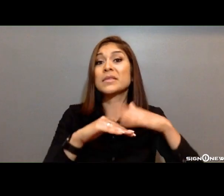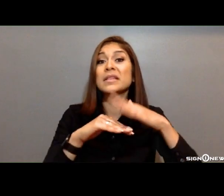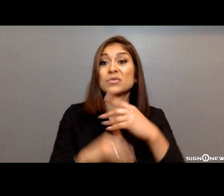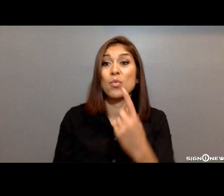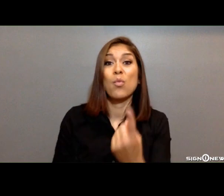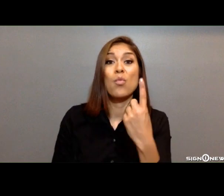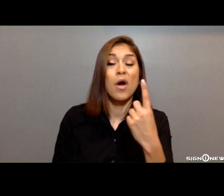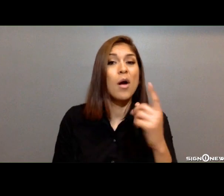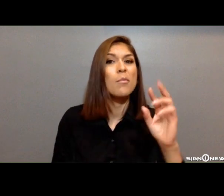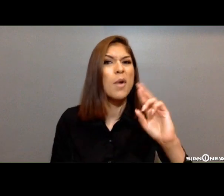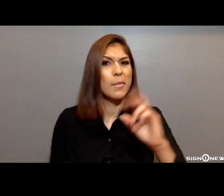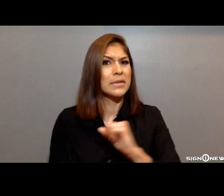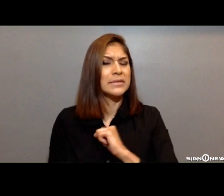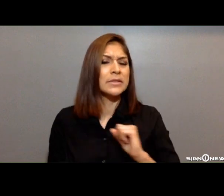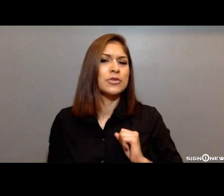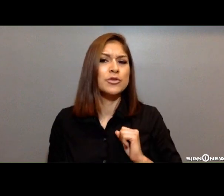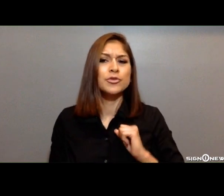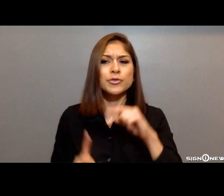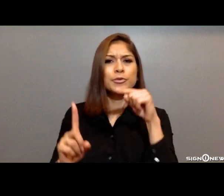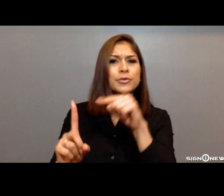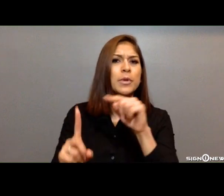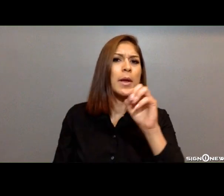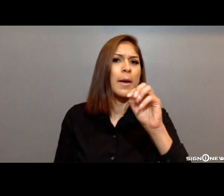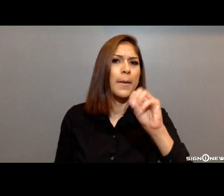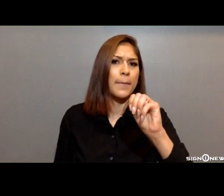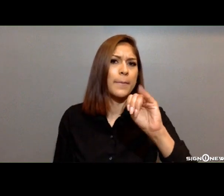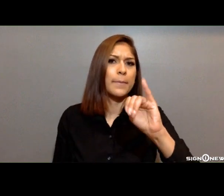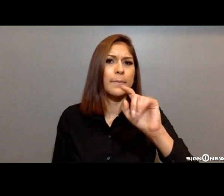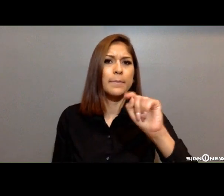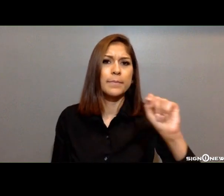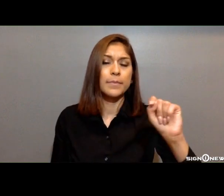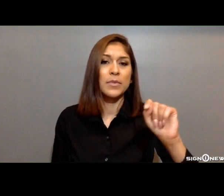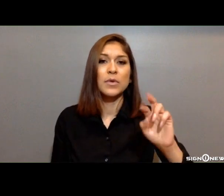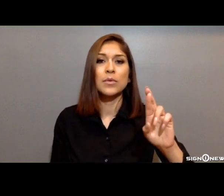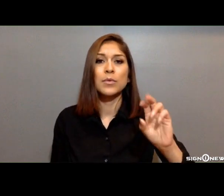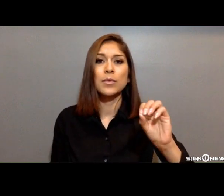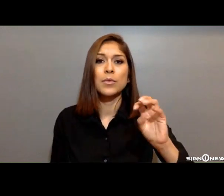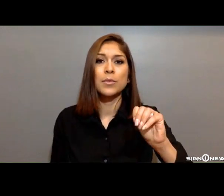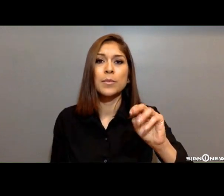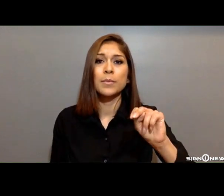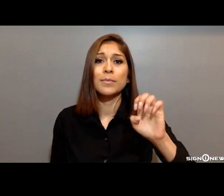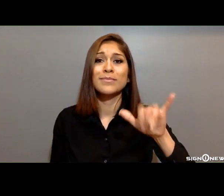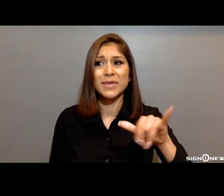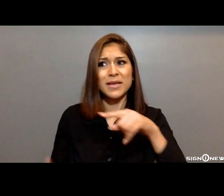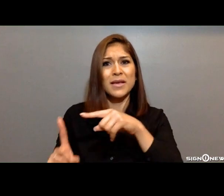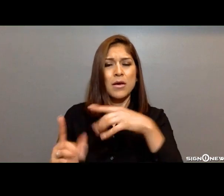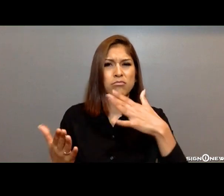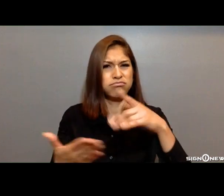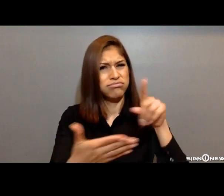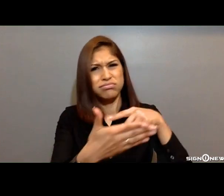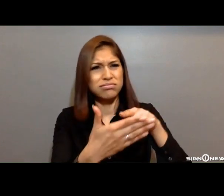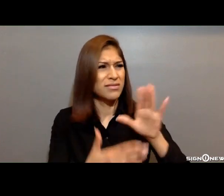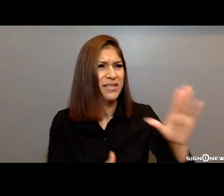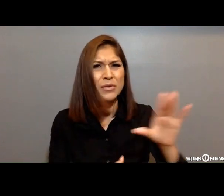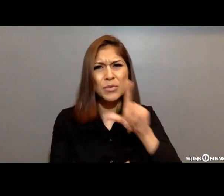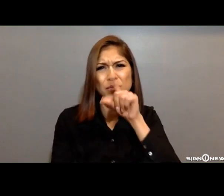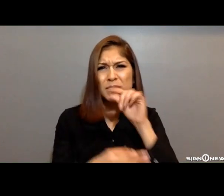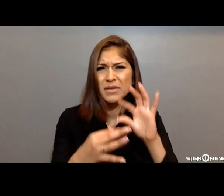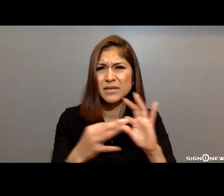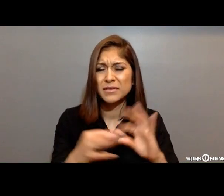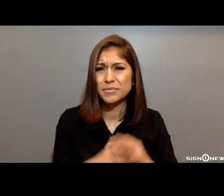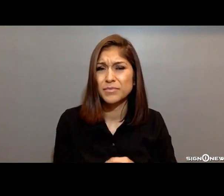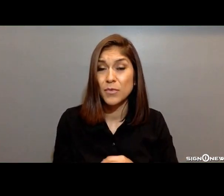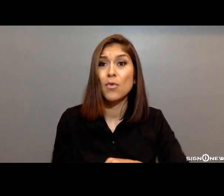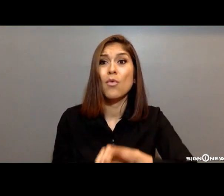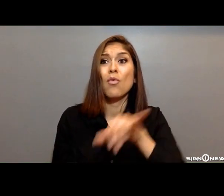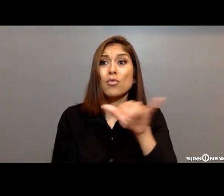At least one Republican Senator, Mitt Romney, criticized Trump's tweet.